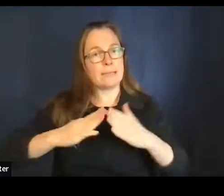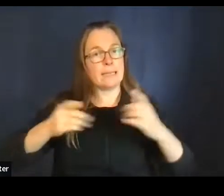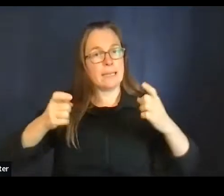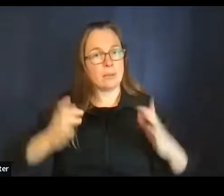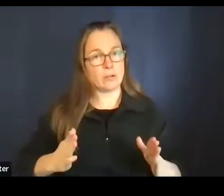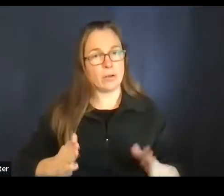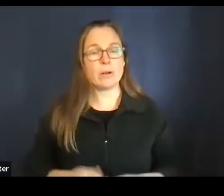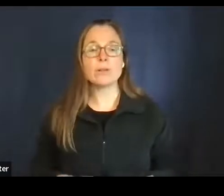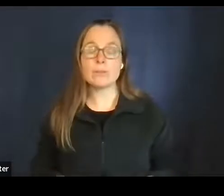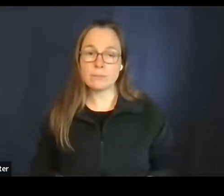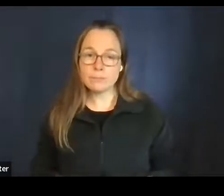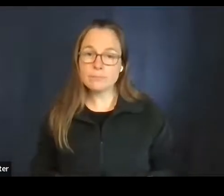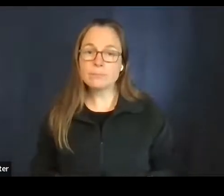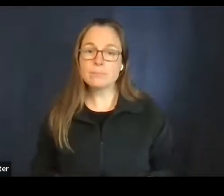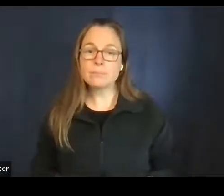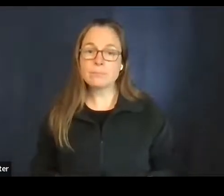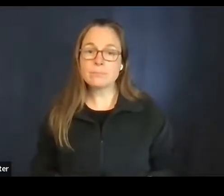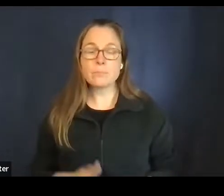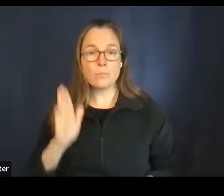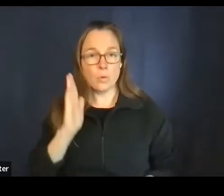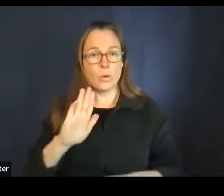To get there, a transition team in my office